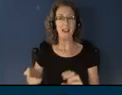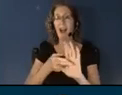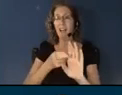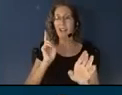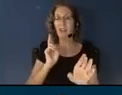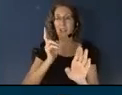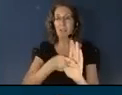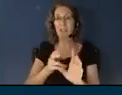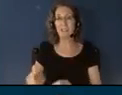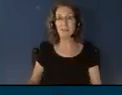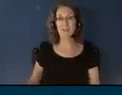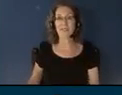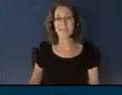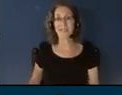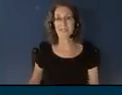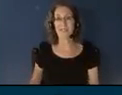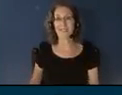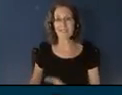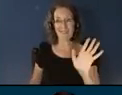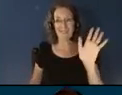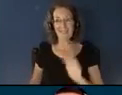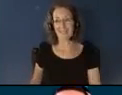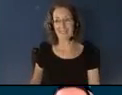I'll log out and log back in